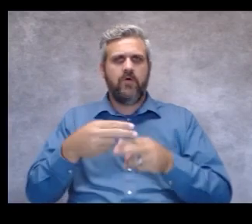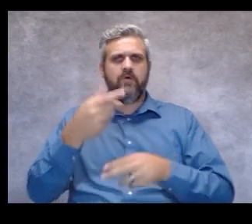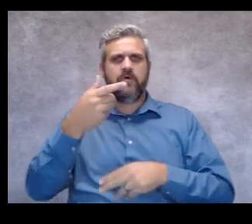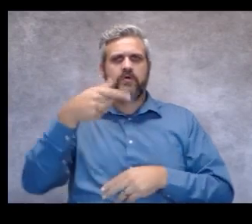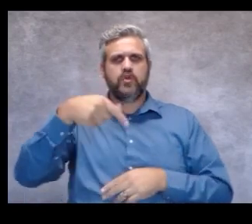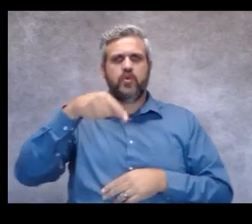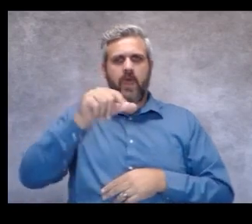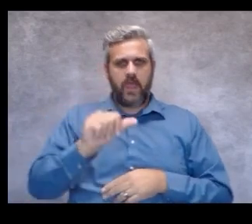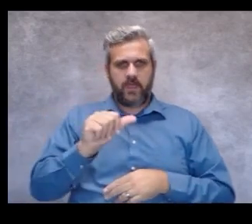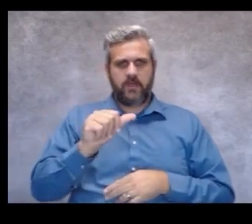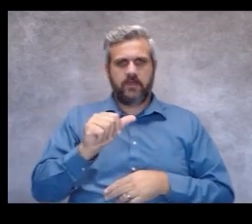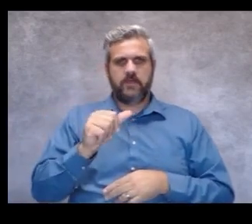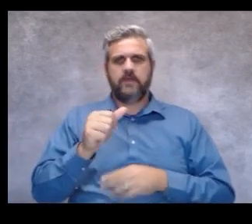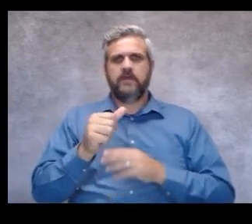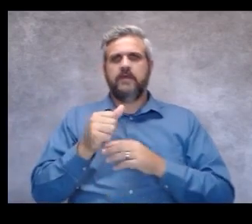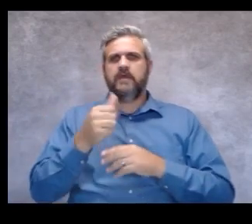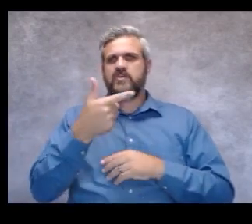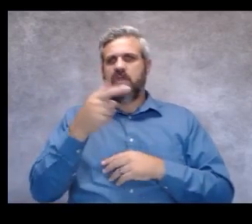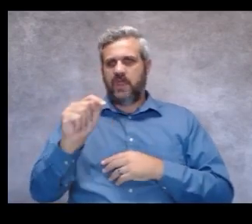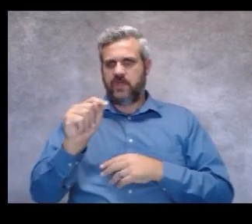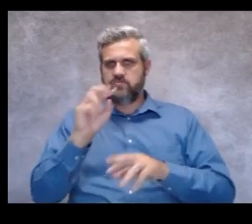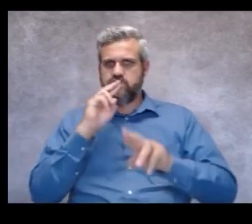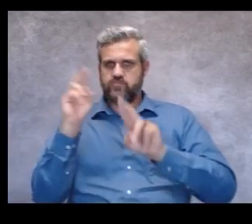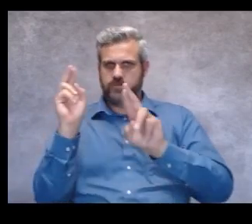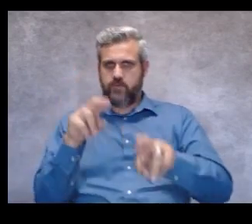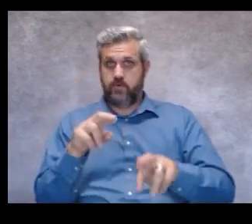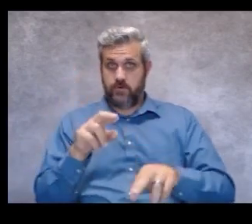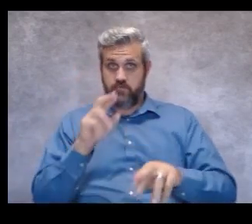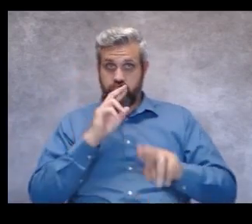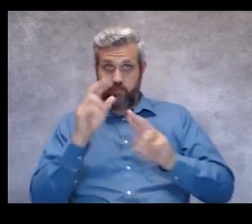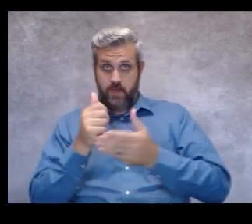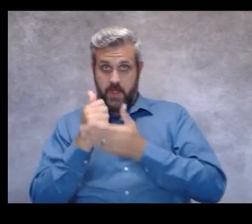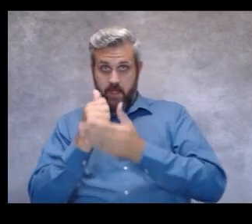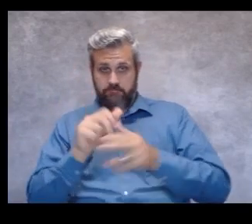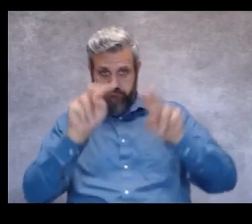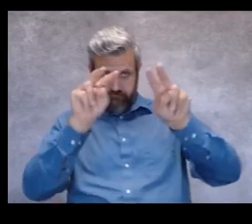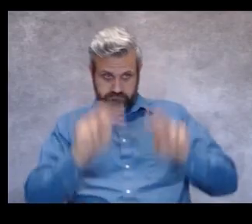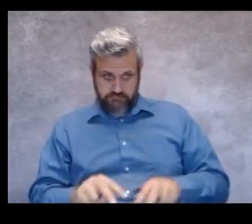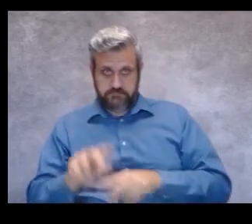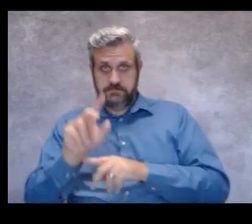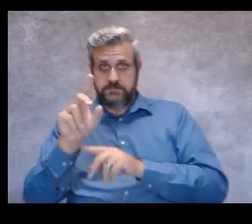gifted and talented report. This report can assist with looking at your data to